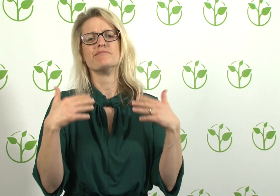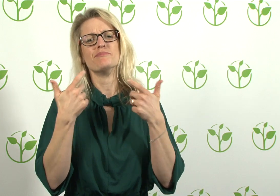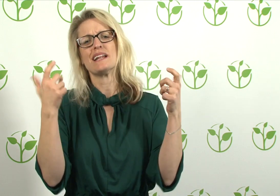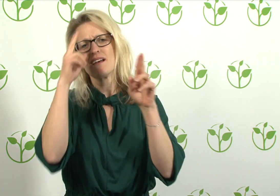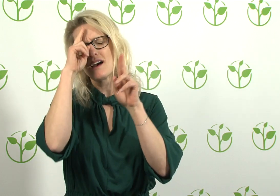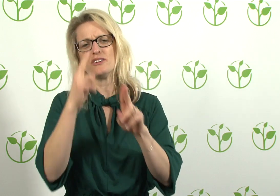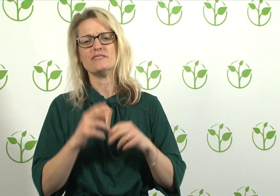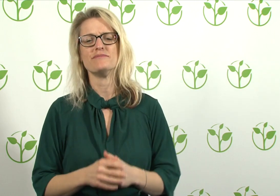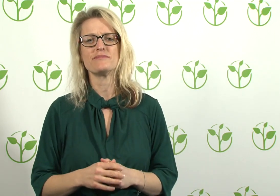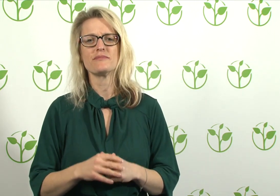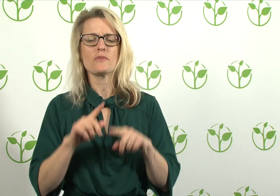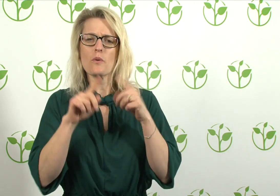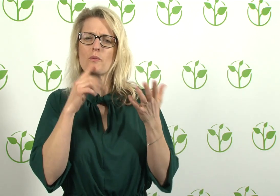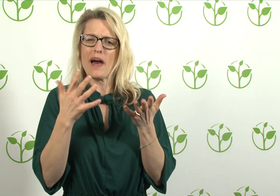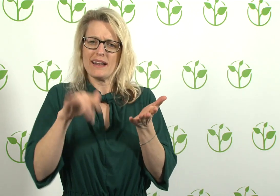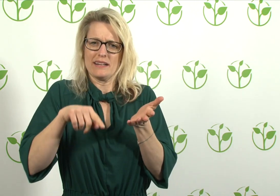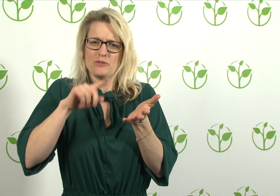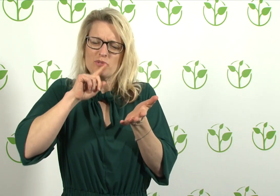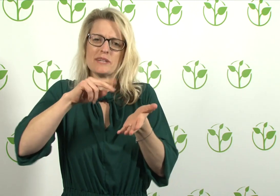And this Zero Project Award is truly an honour.